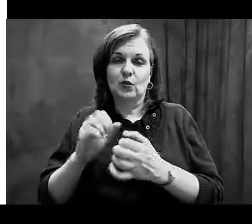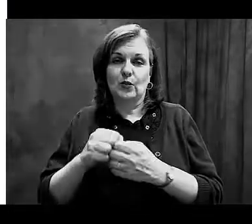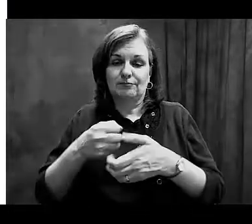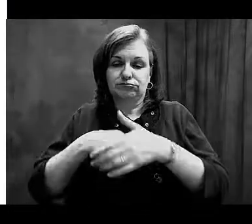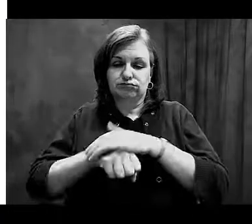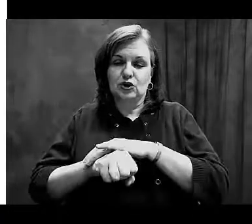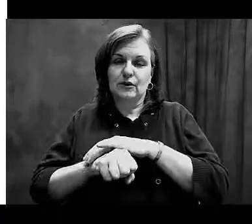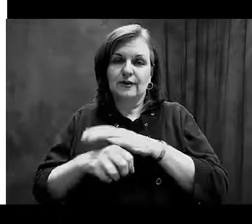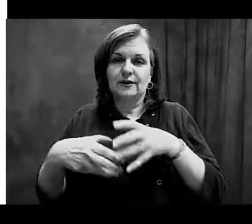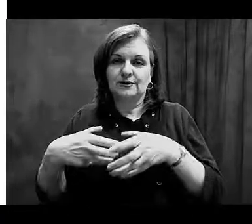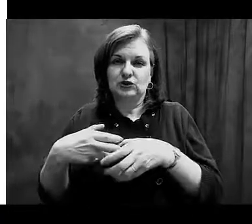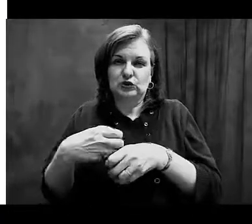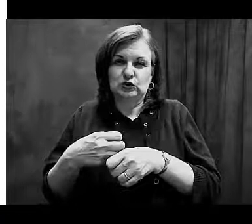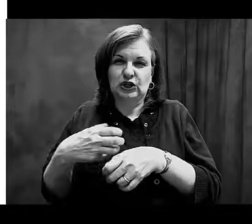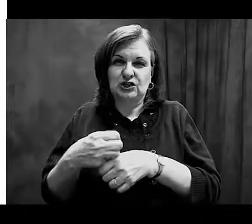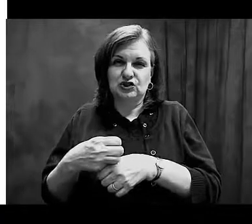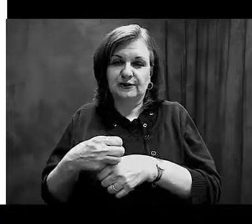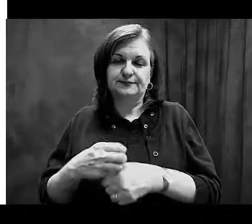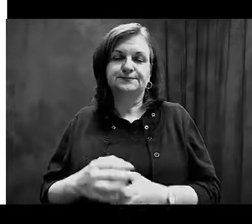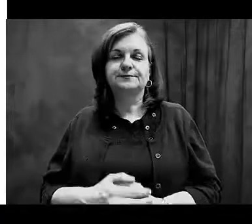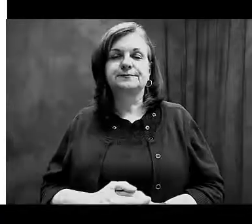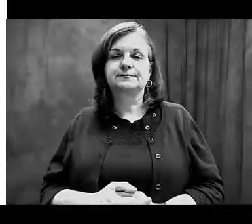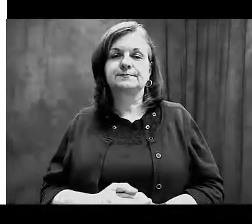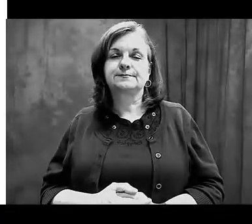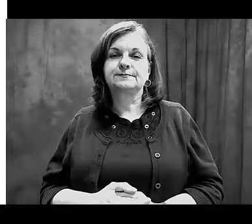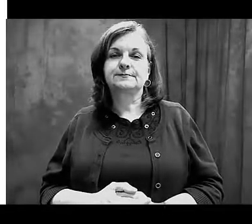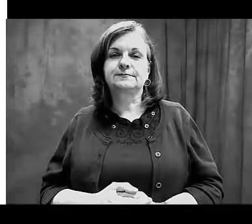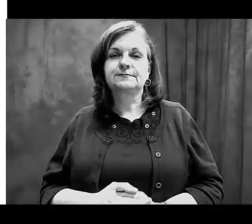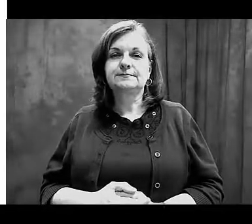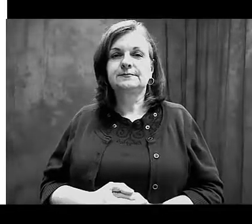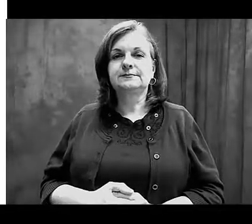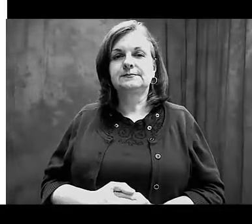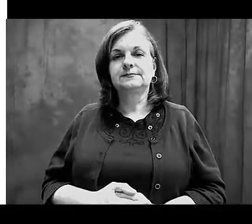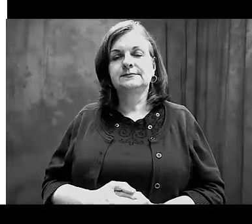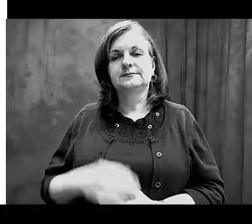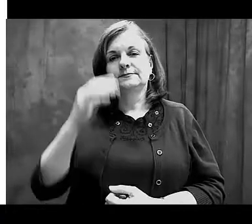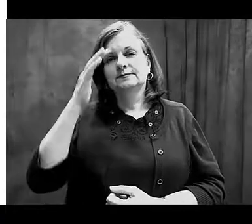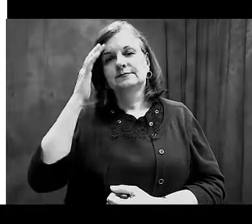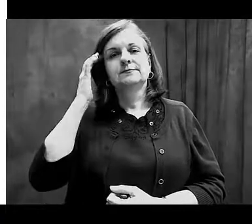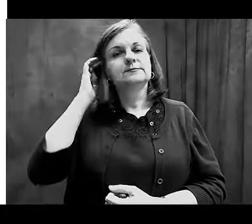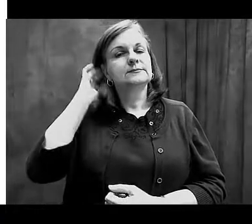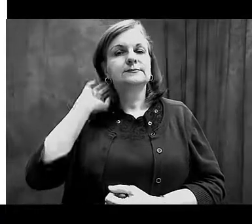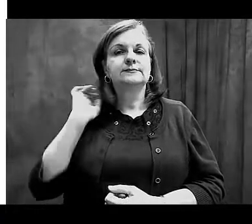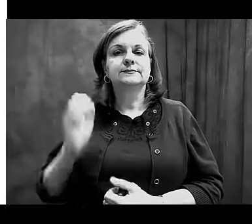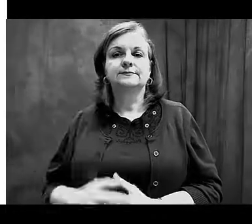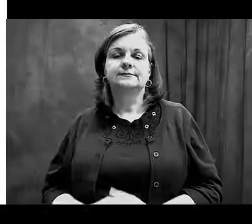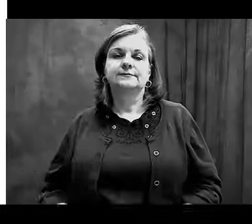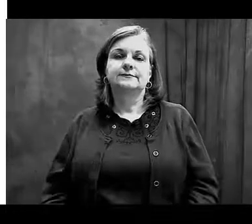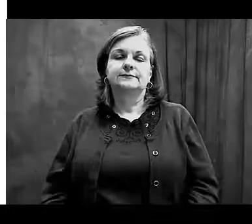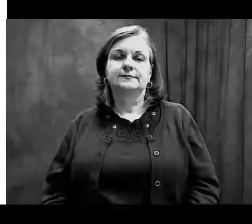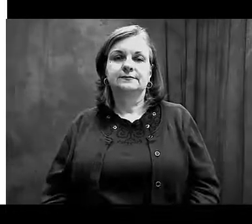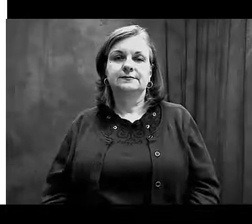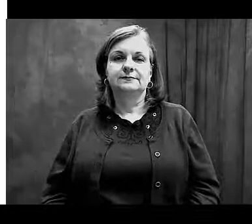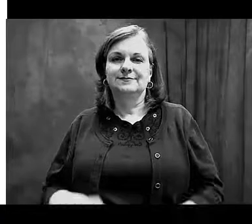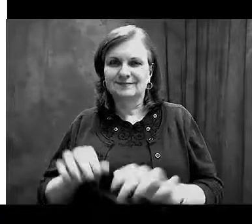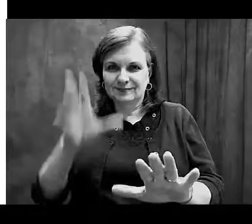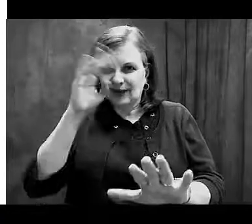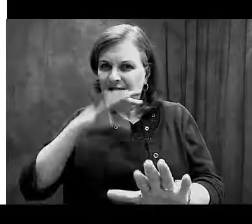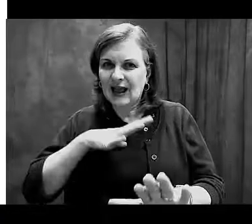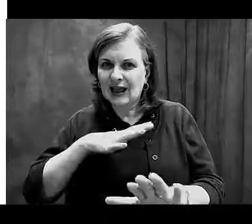associated with uterine contractions and childbirth